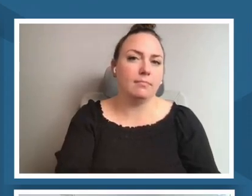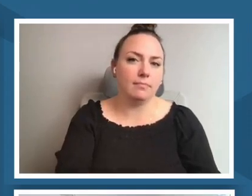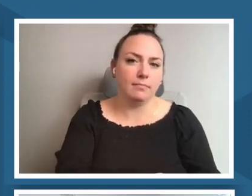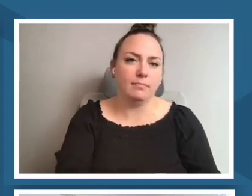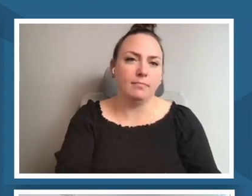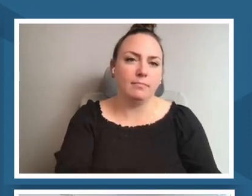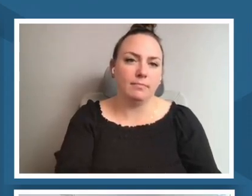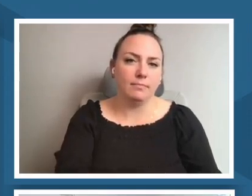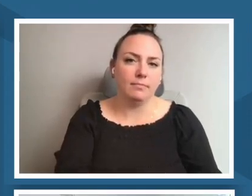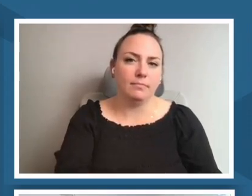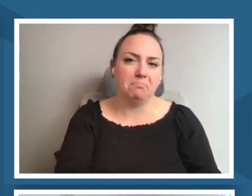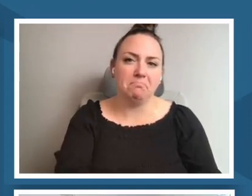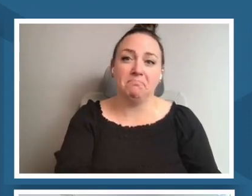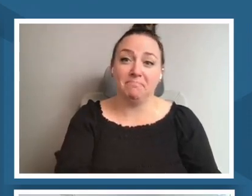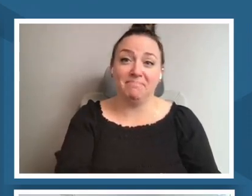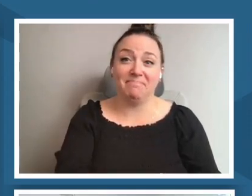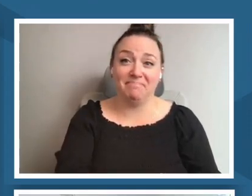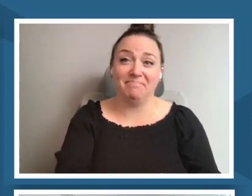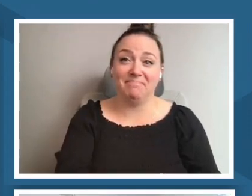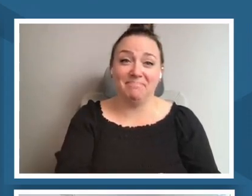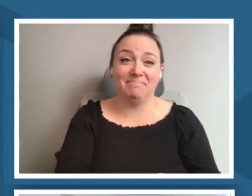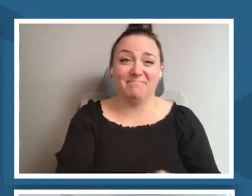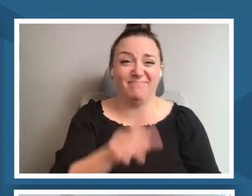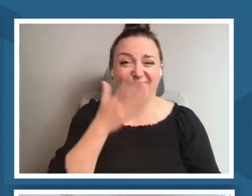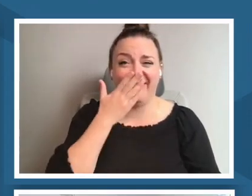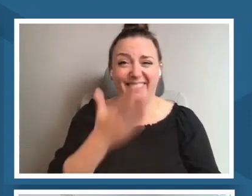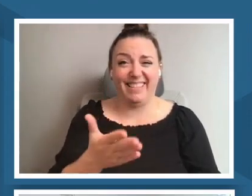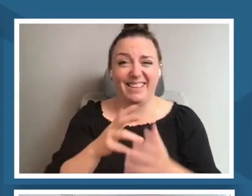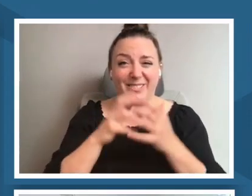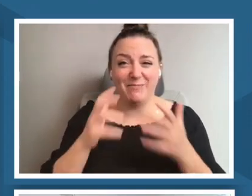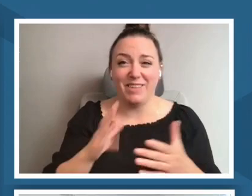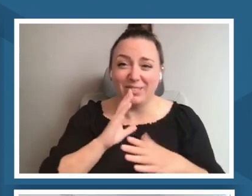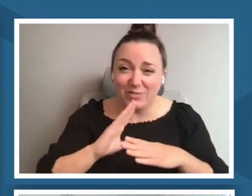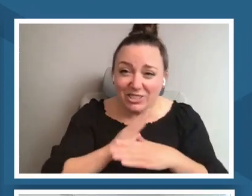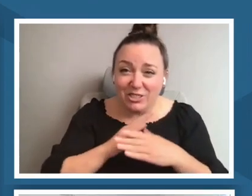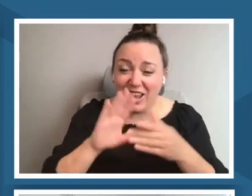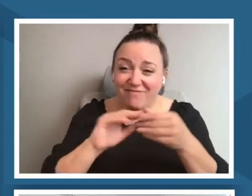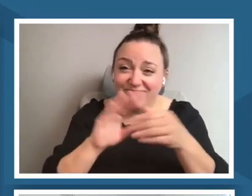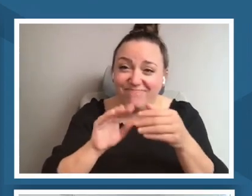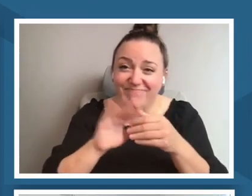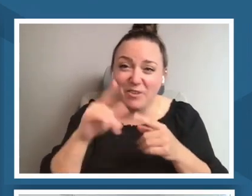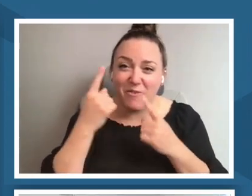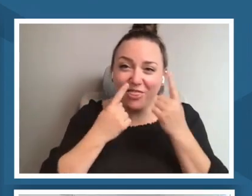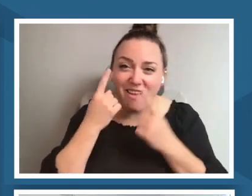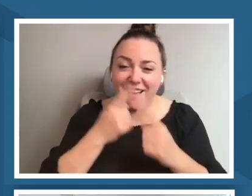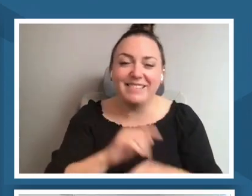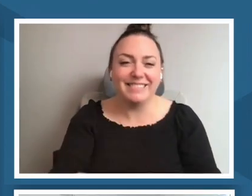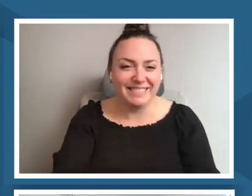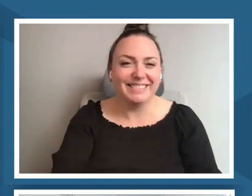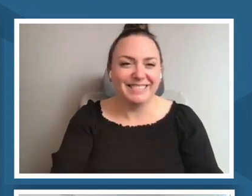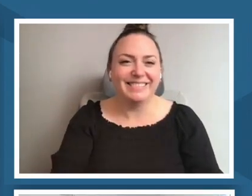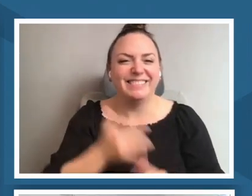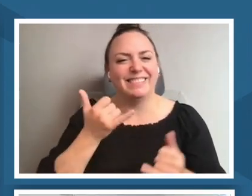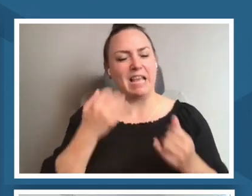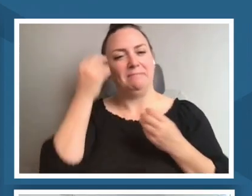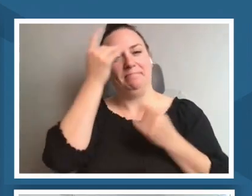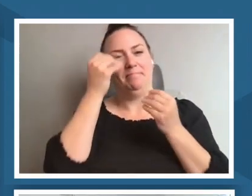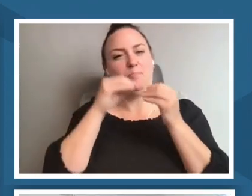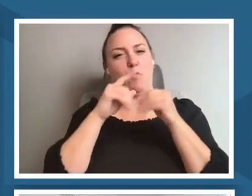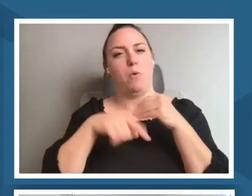great thanks so much for sharing your thoughts everyone let's learn a little bit more